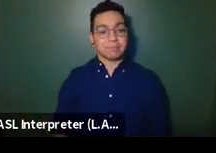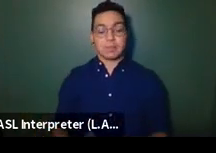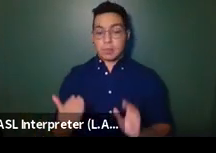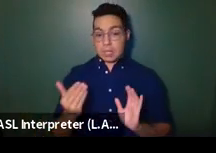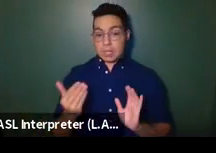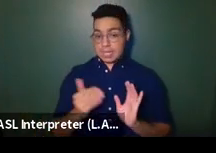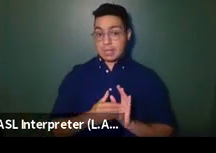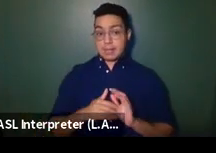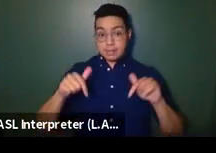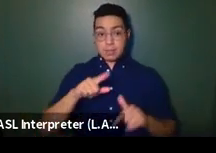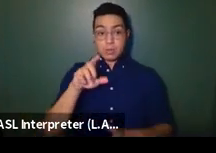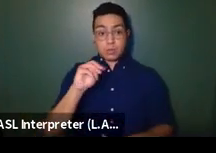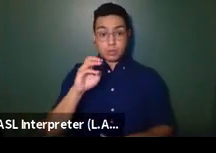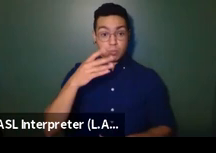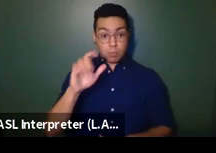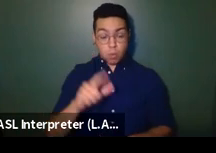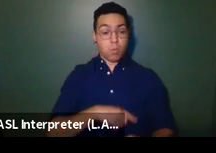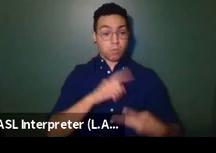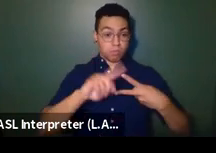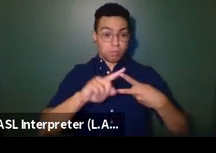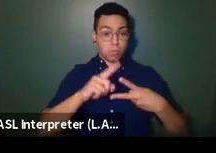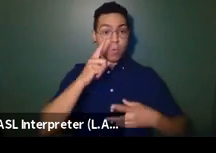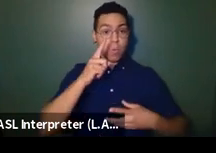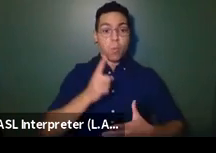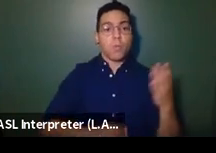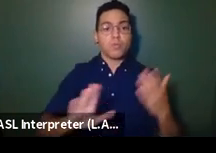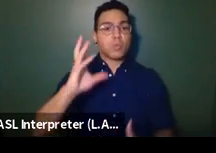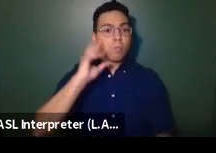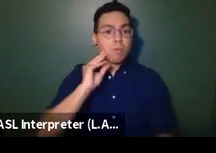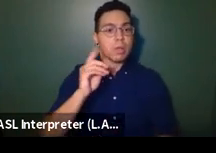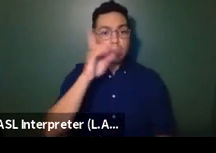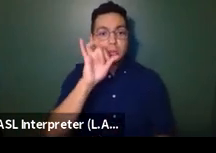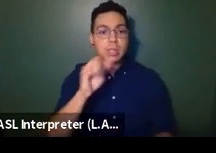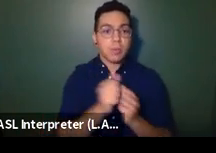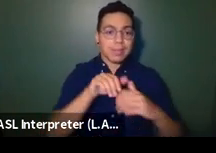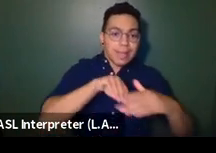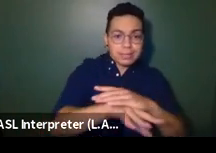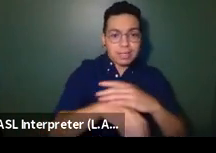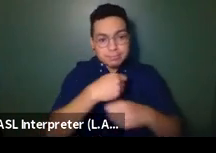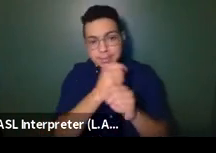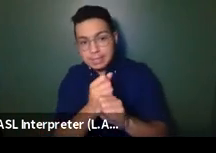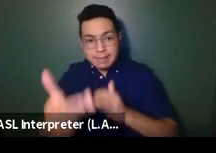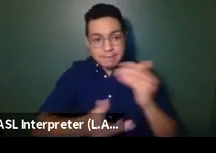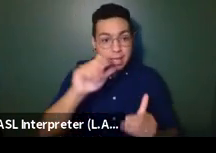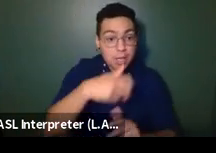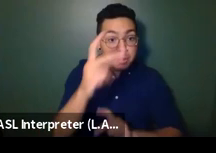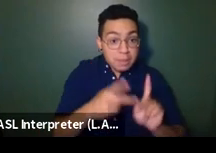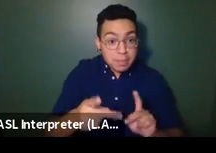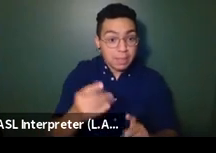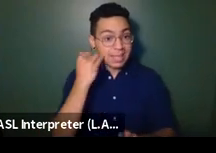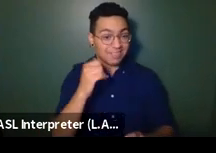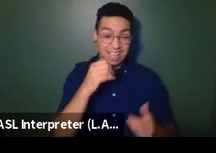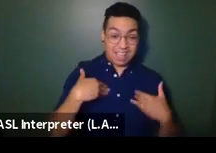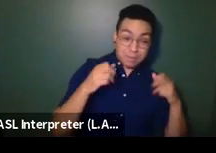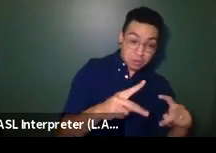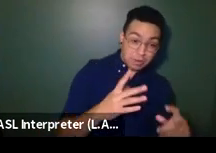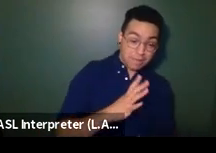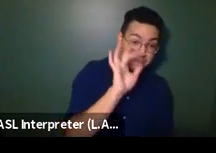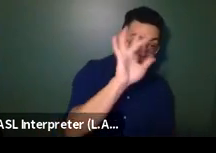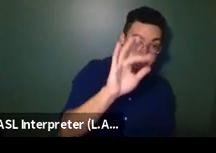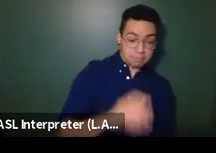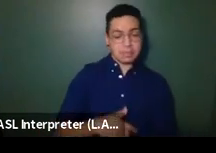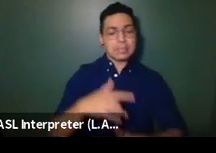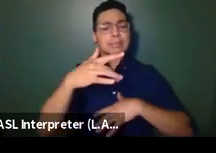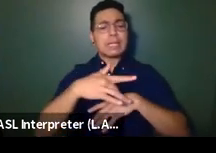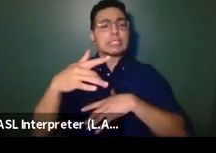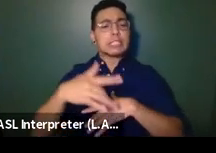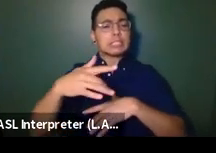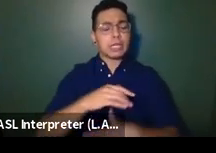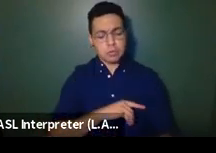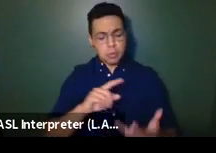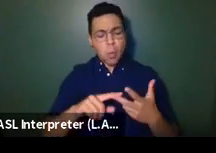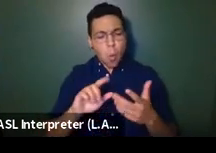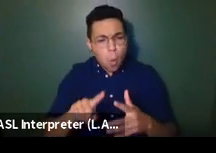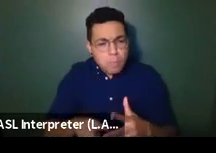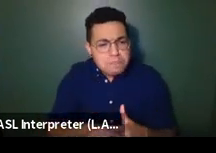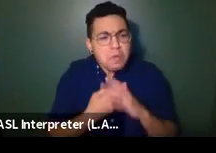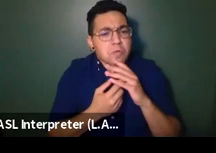ESD 113 - Andrew Hickman: What are your exploration, like with accessing creating and inviting others. So you didn't have a chance you dabbled a little you're getting there were starting to make sense or you're a rock star.